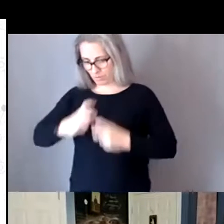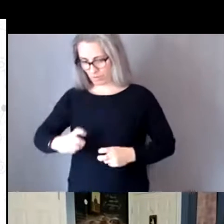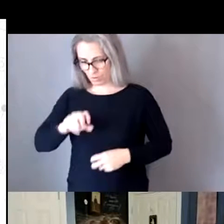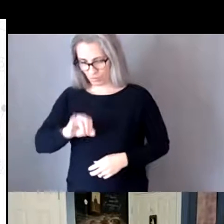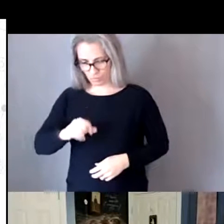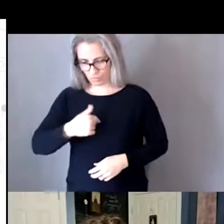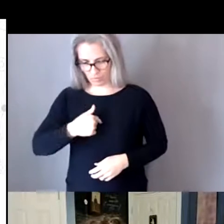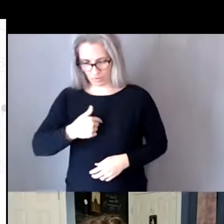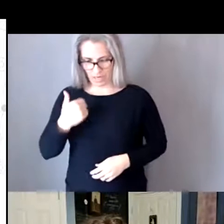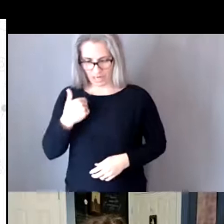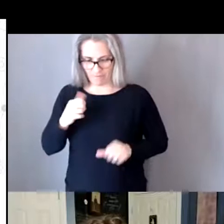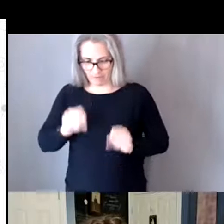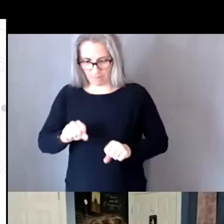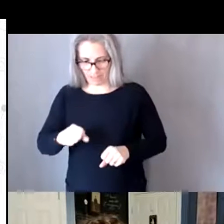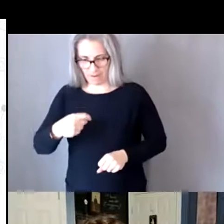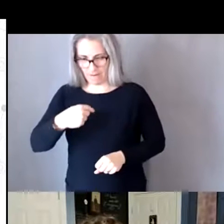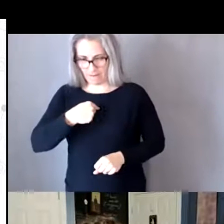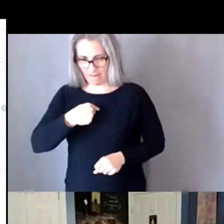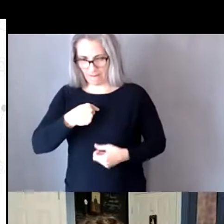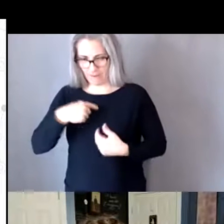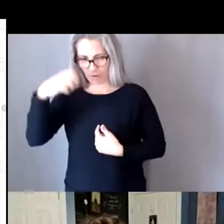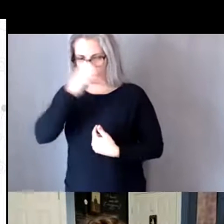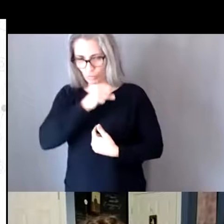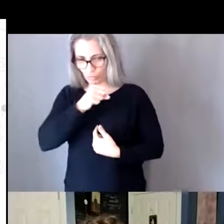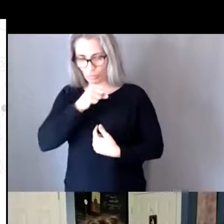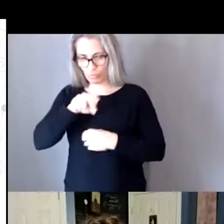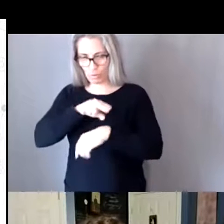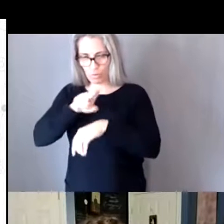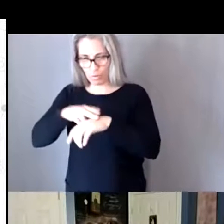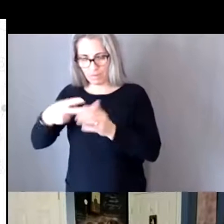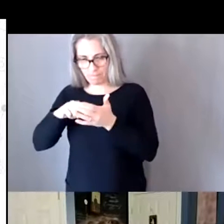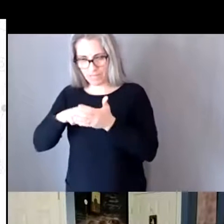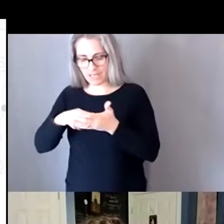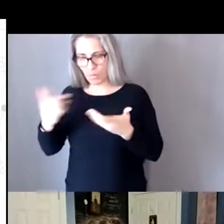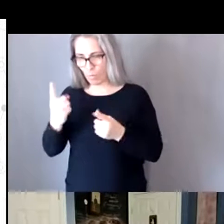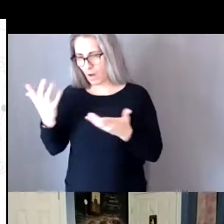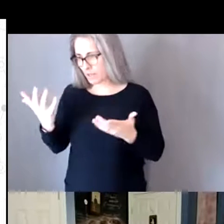so the assumptions that we hold about what is normal or right and good